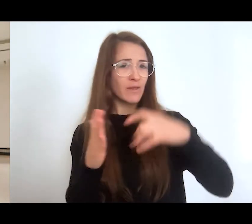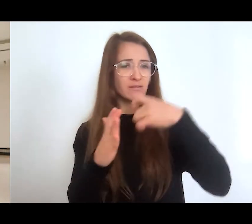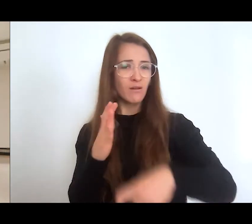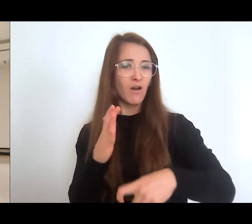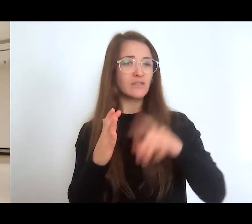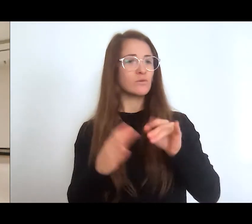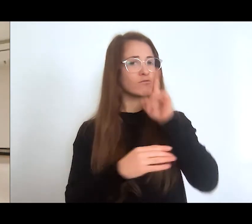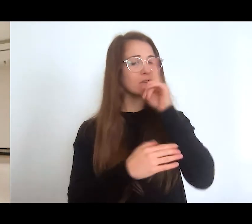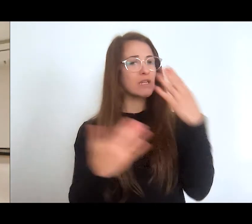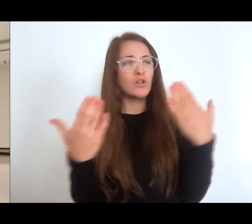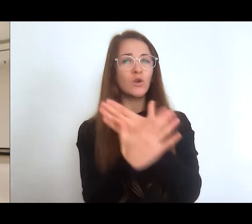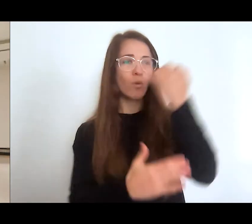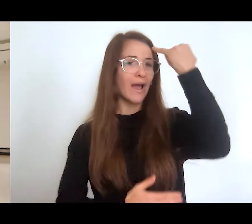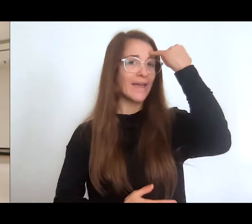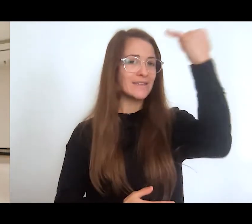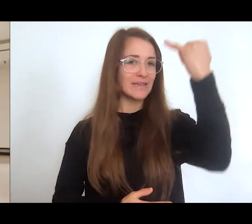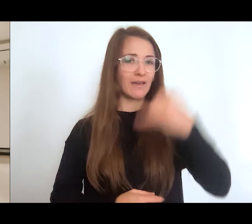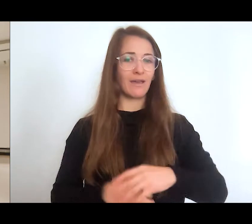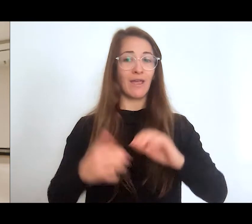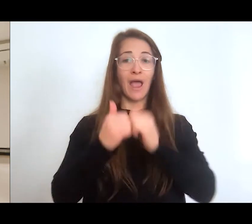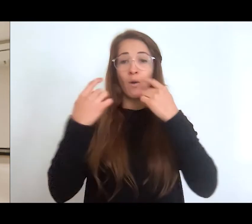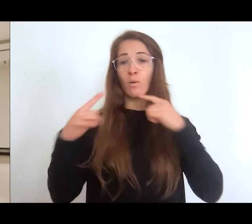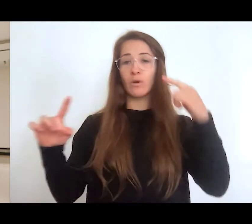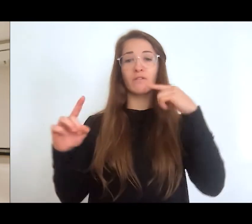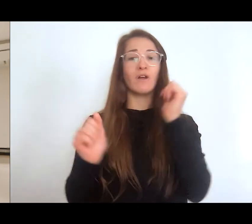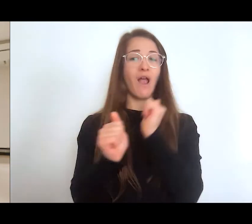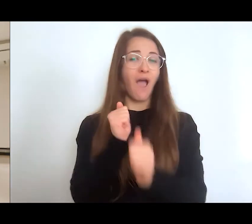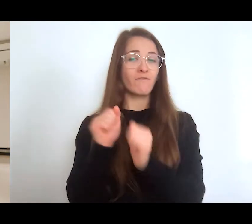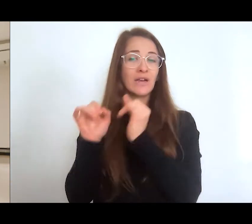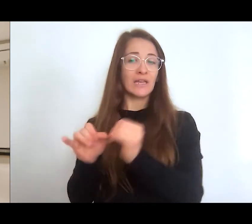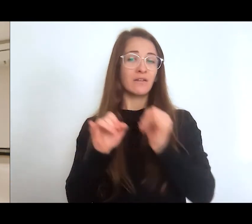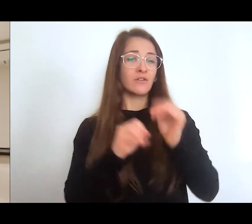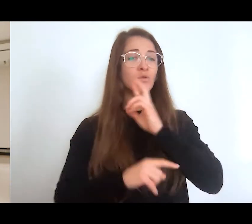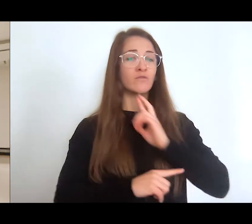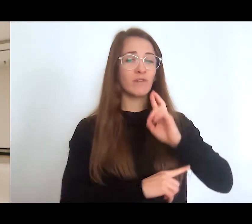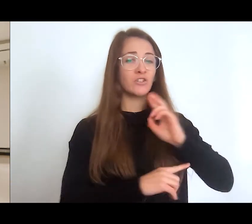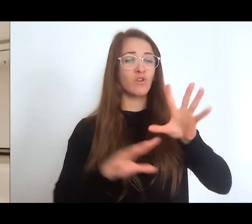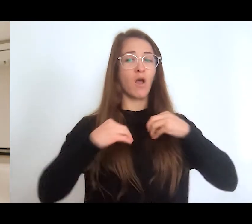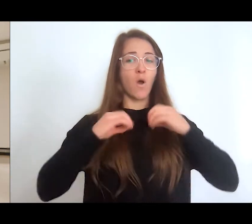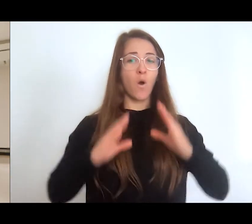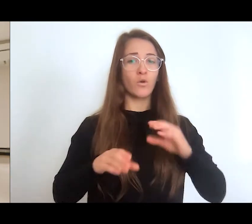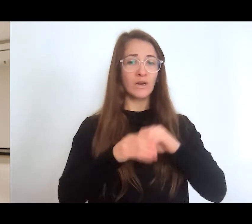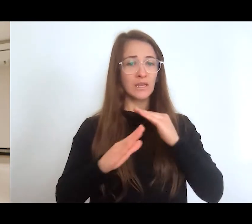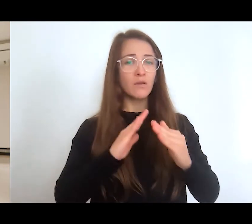THIS WAS A VERY NEW IDEA AND HOW IT WORKED FOR EACH INDIVIDUAL